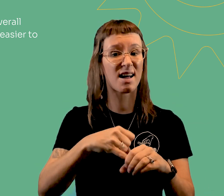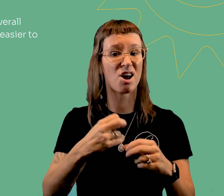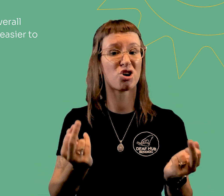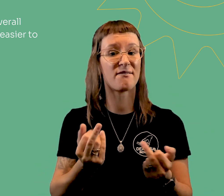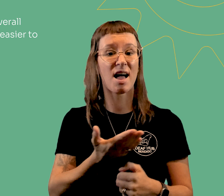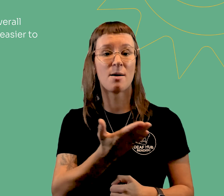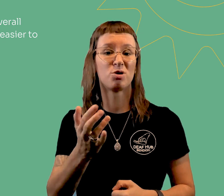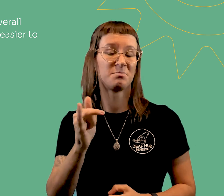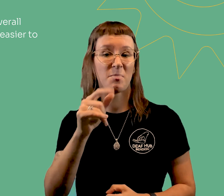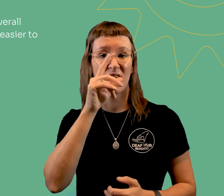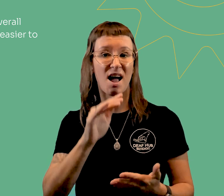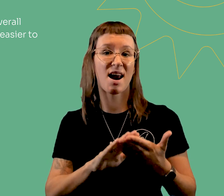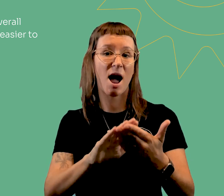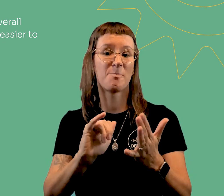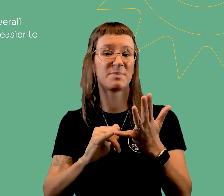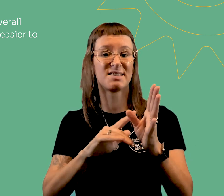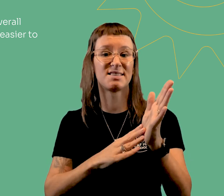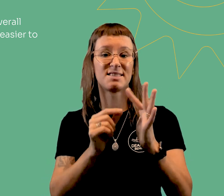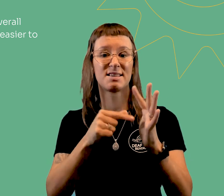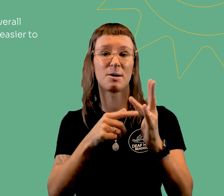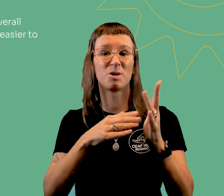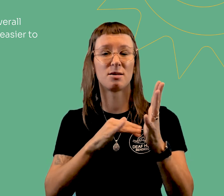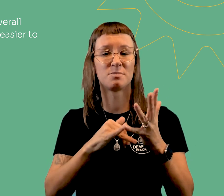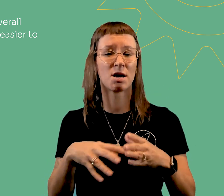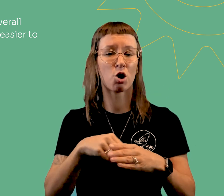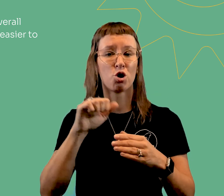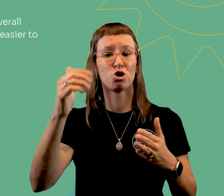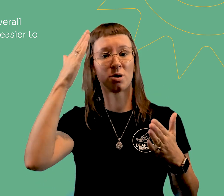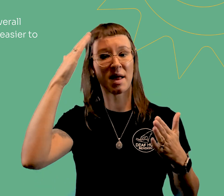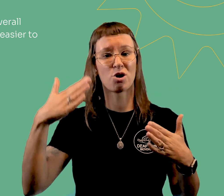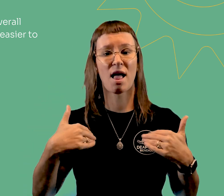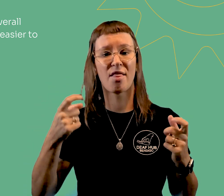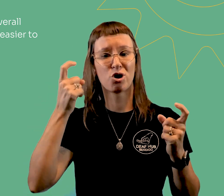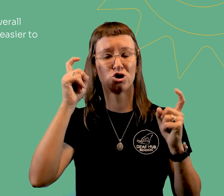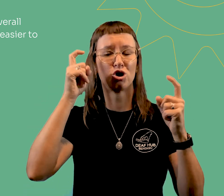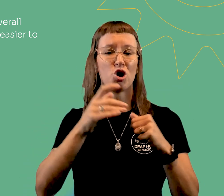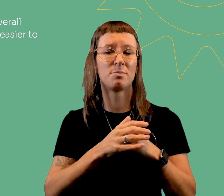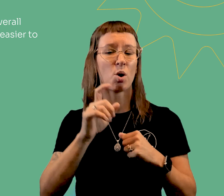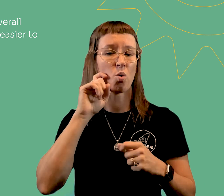There are also medications available that may help you with your menopause symptoms including mental health concerns.